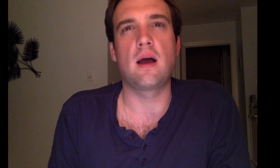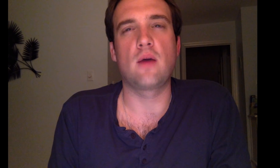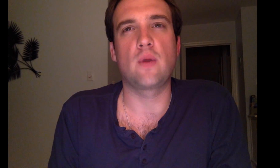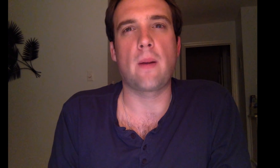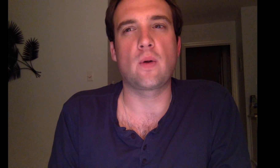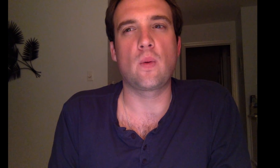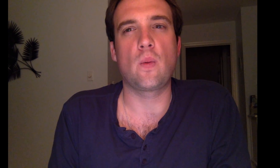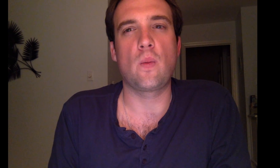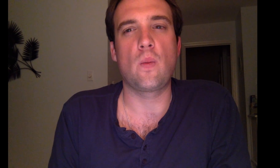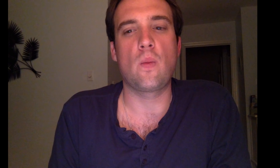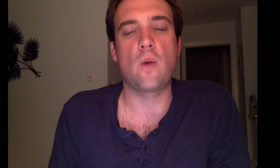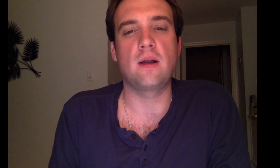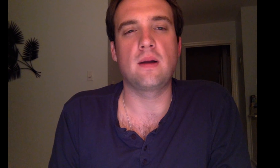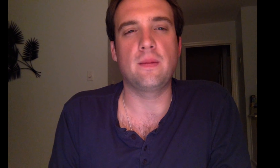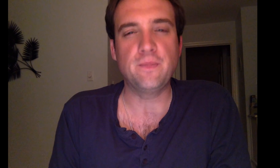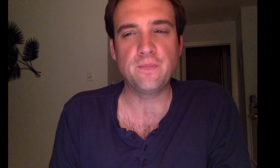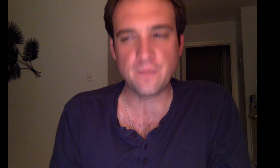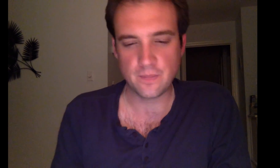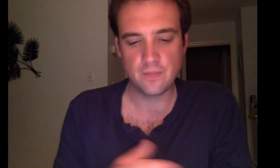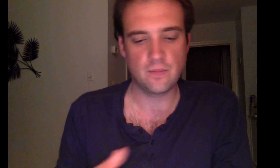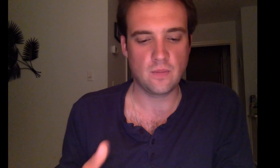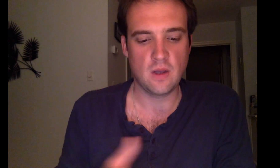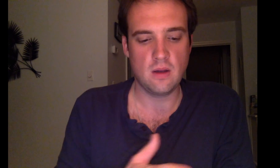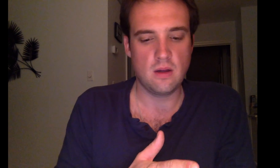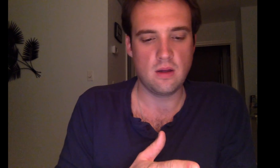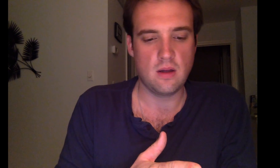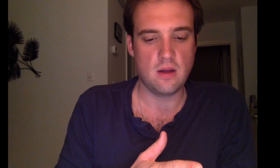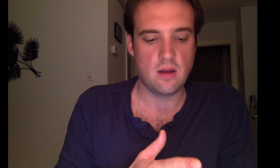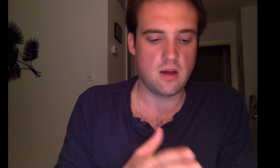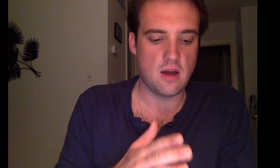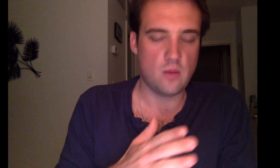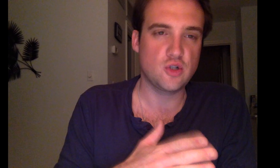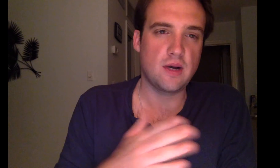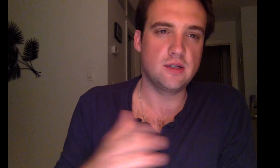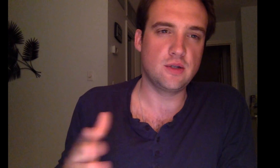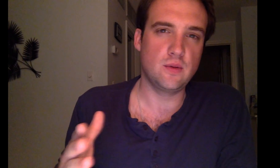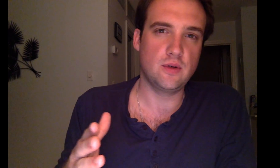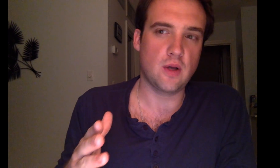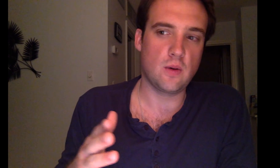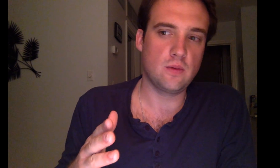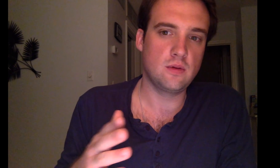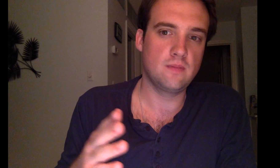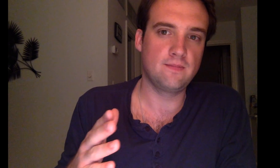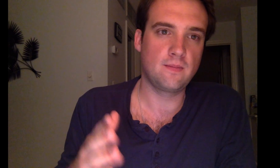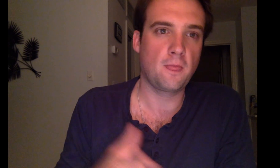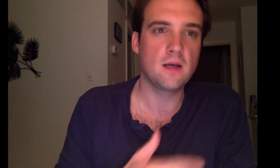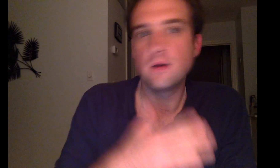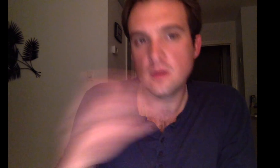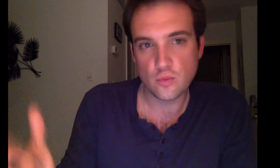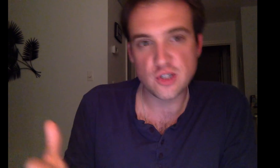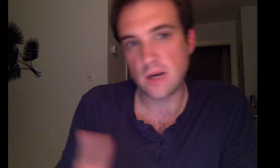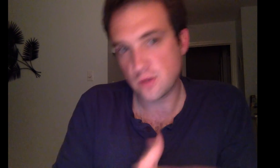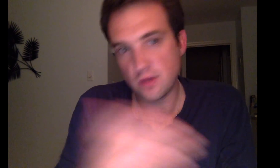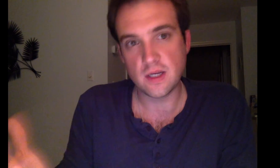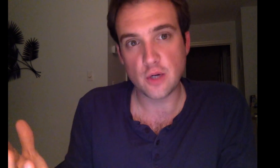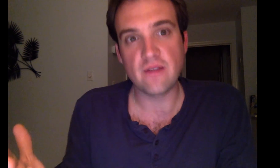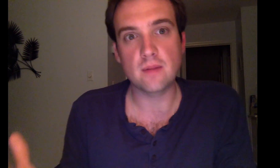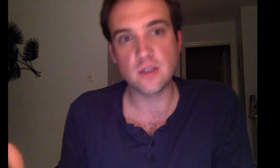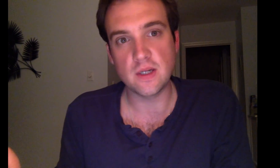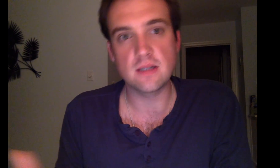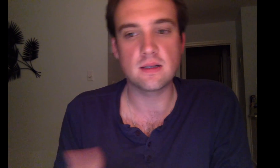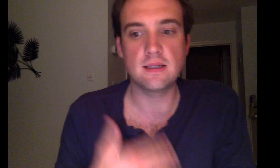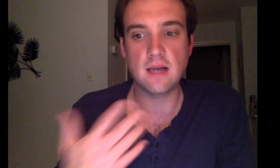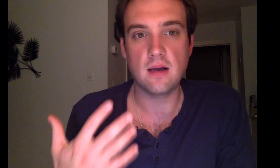I remember when, um, I would try to, you know, reach out to the hearing film students and say,